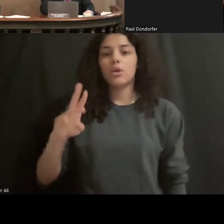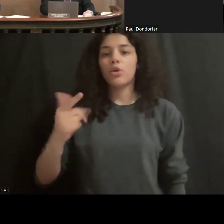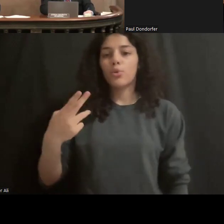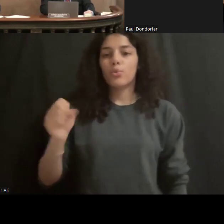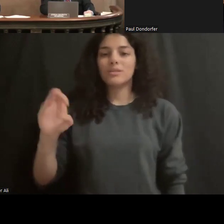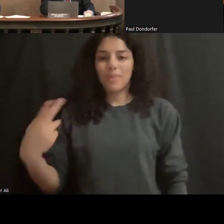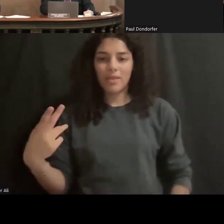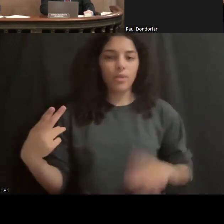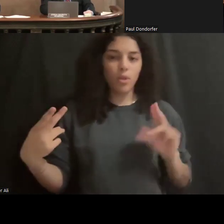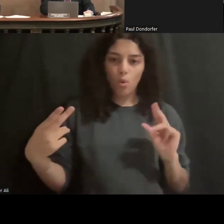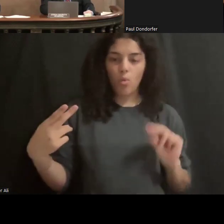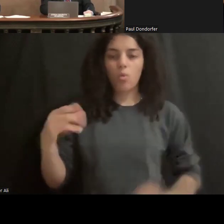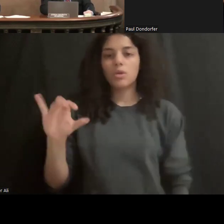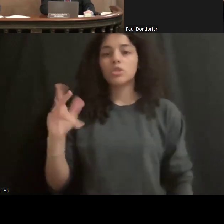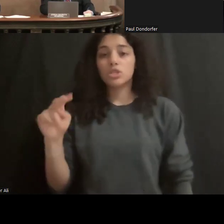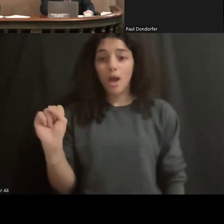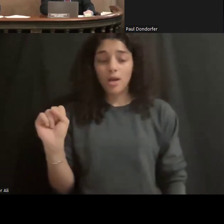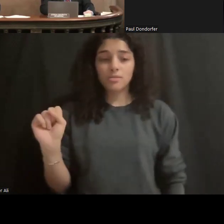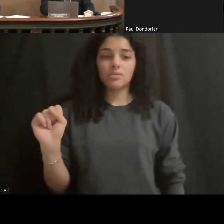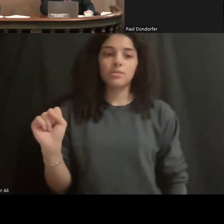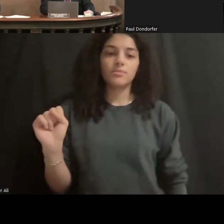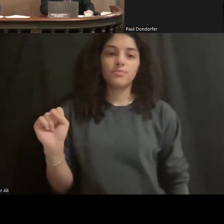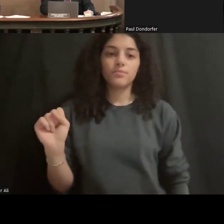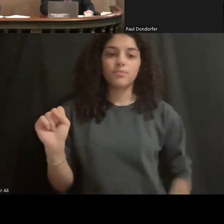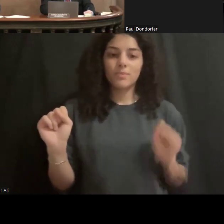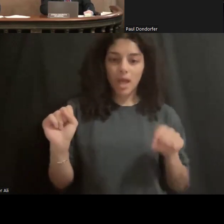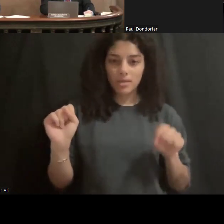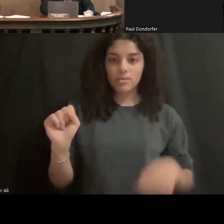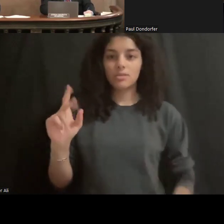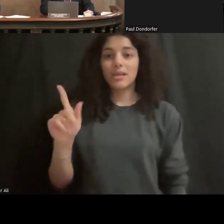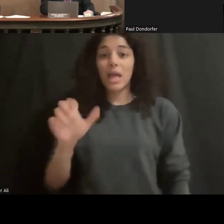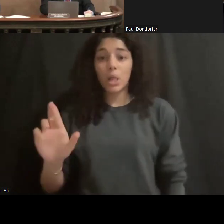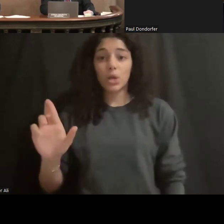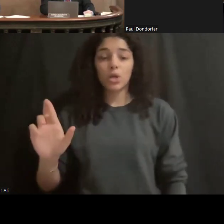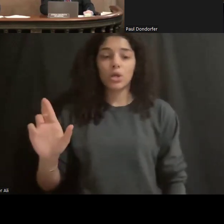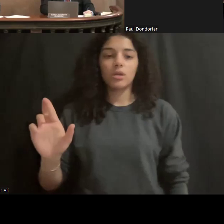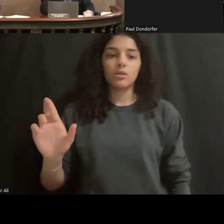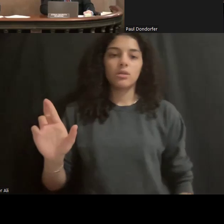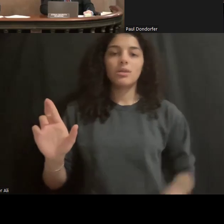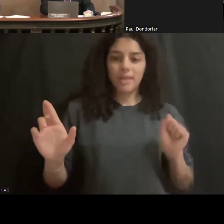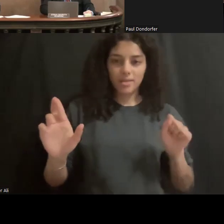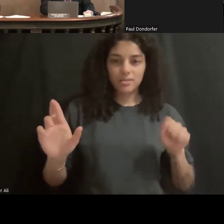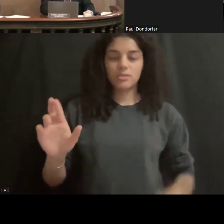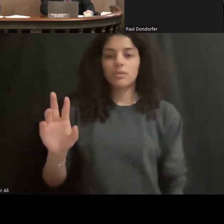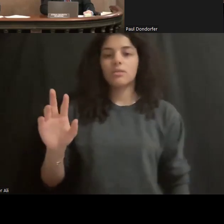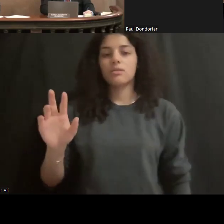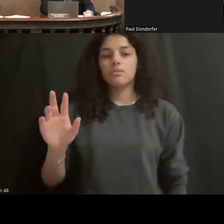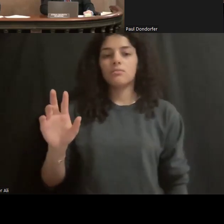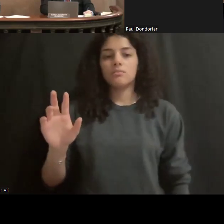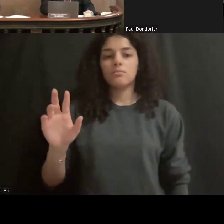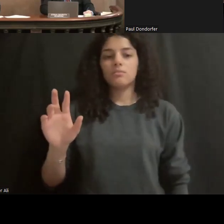Smith votes no Mr John's Mr John's votes yes Mr Keller Mr Keller votes yes Mr Long Mr Long votes